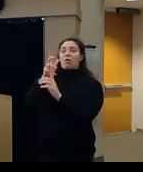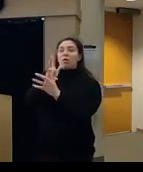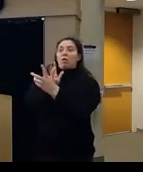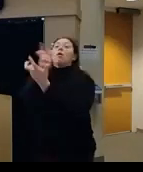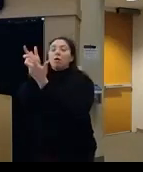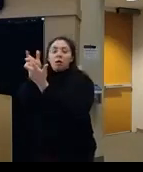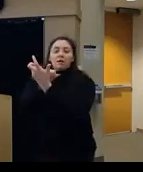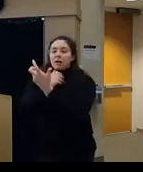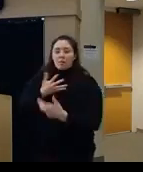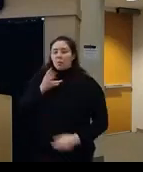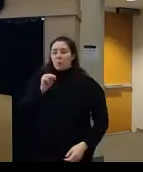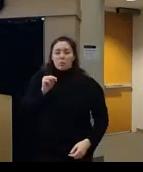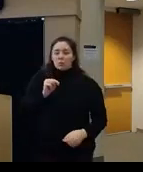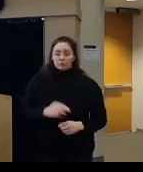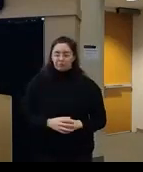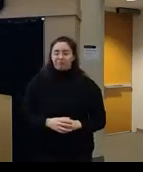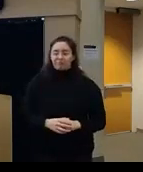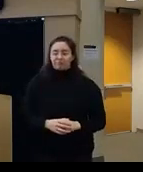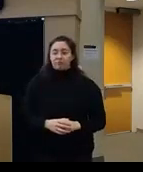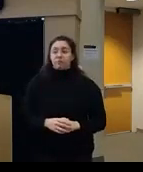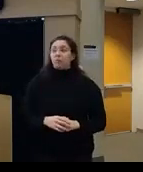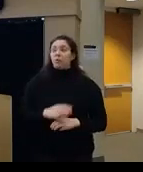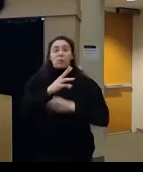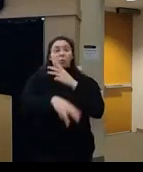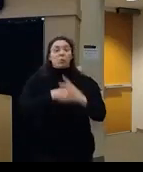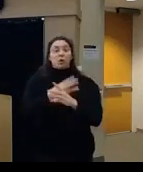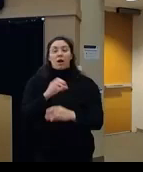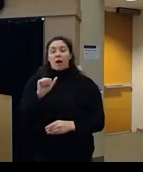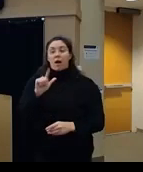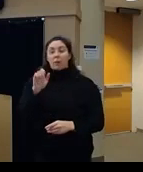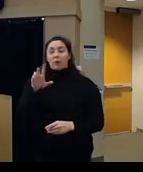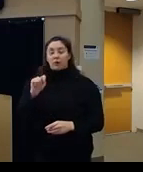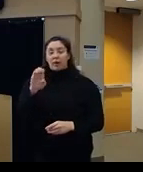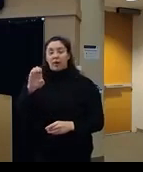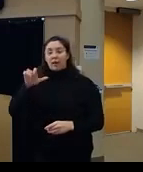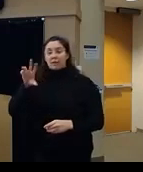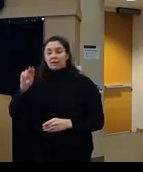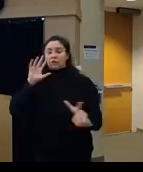our own reality right so in the world of Albert Ellis we need to shift our thinking we need to